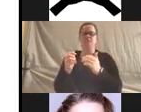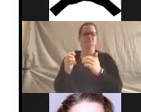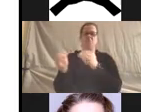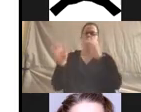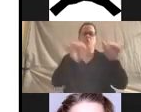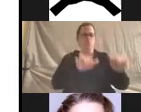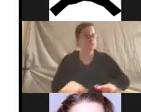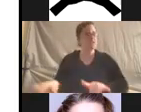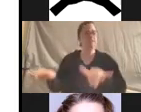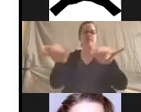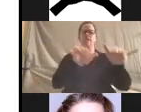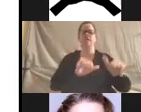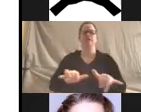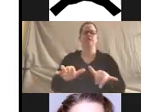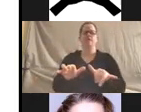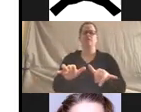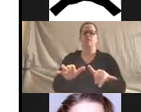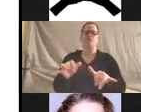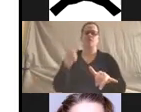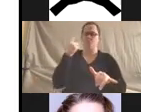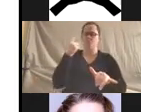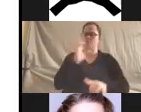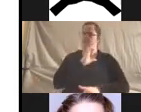for a rulemaking committee to know how to set up